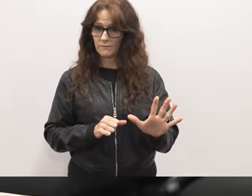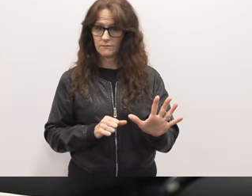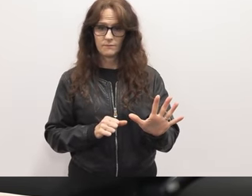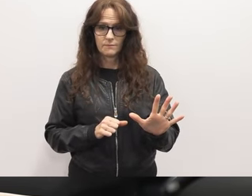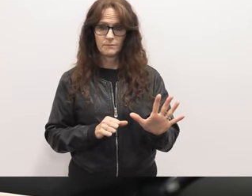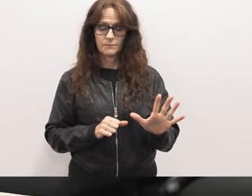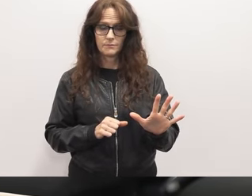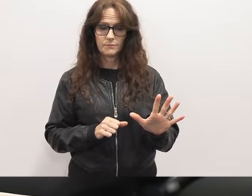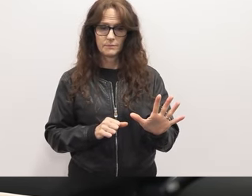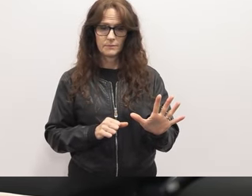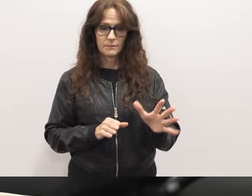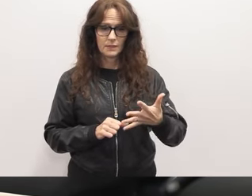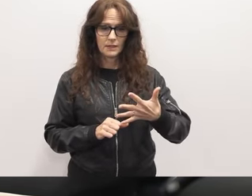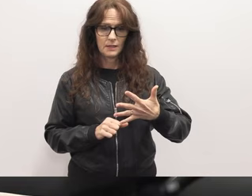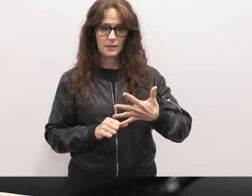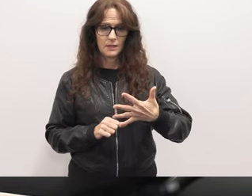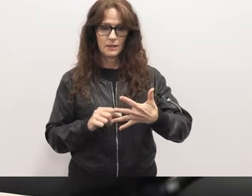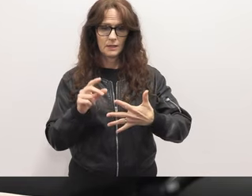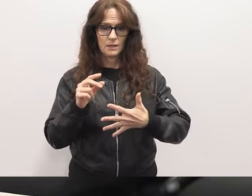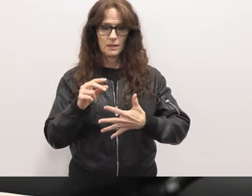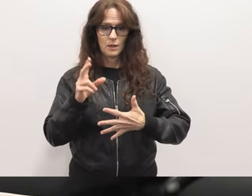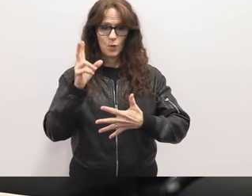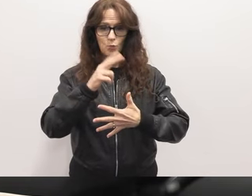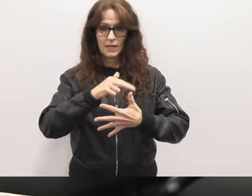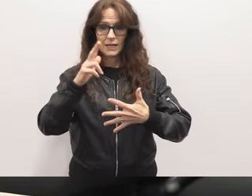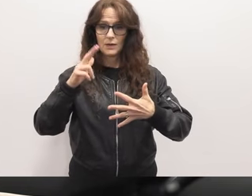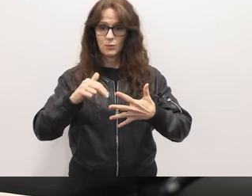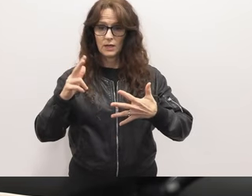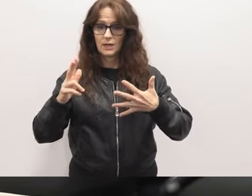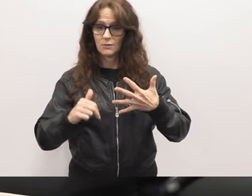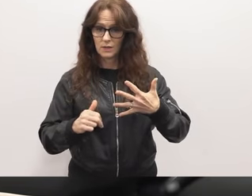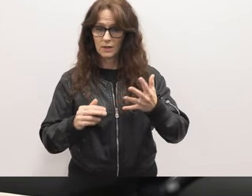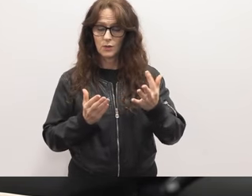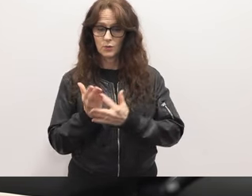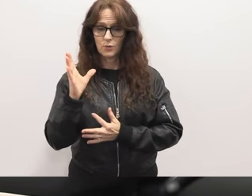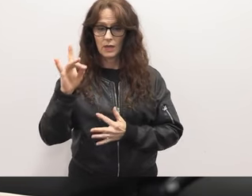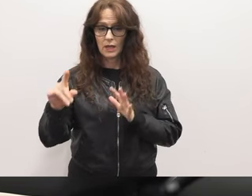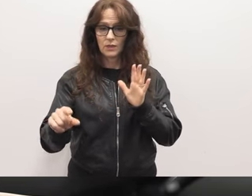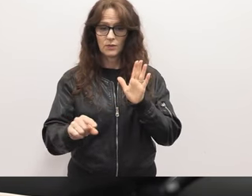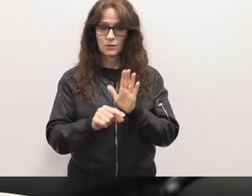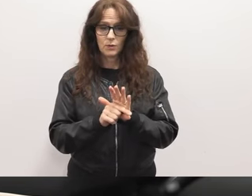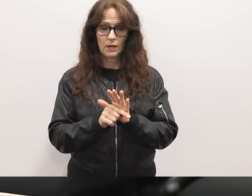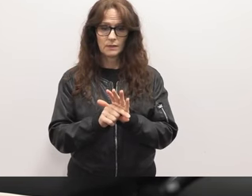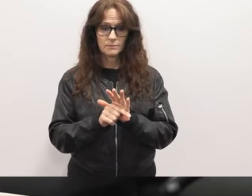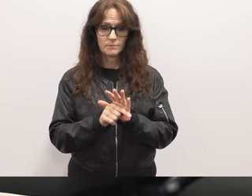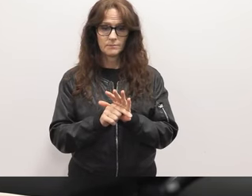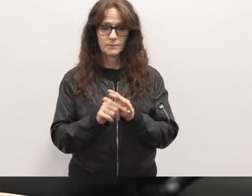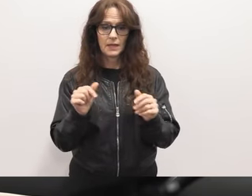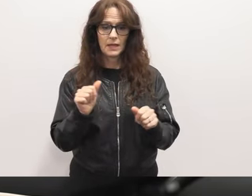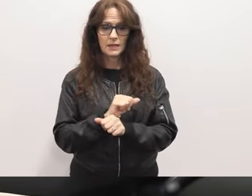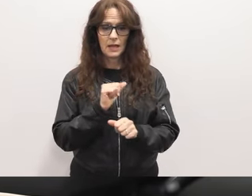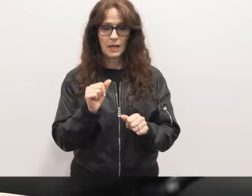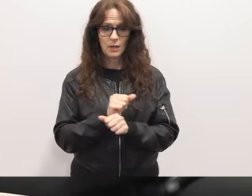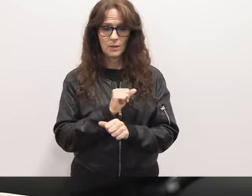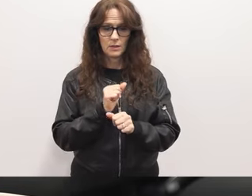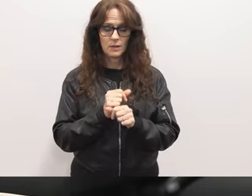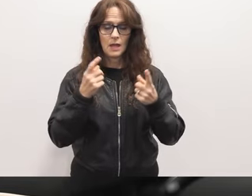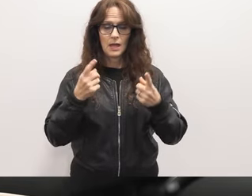all the way through eighth grade and algebra attainment by ninth grade.